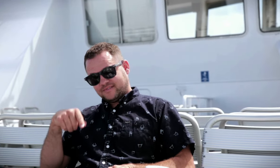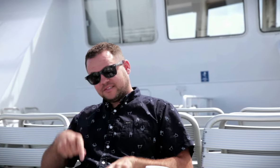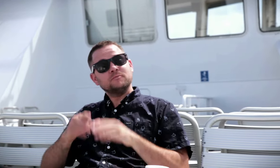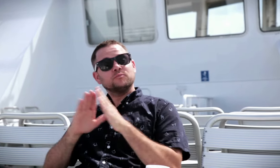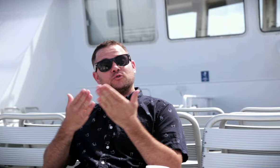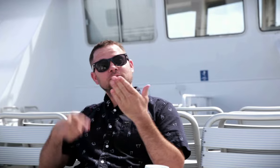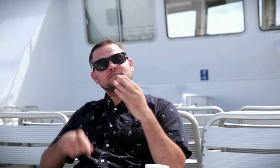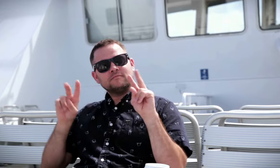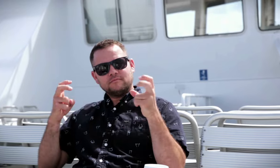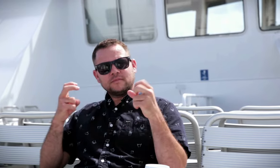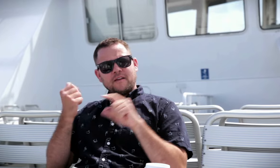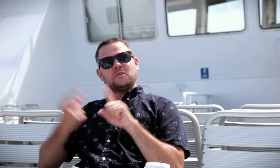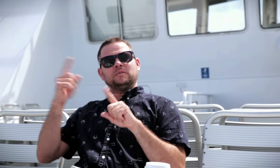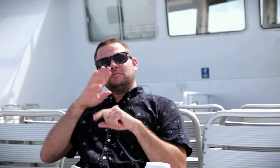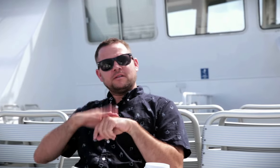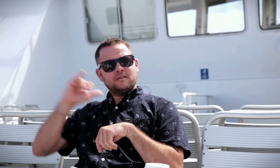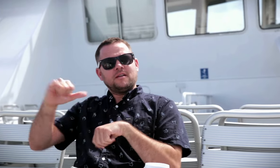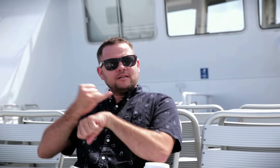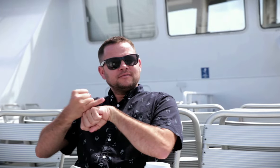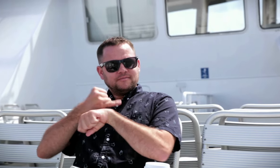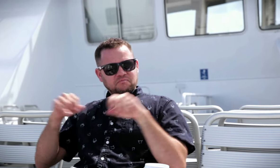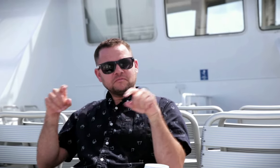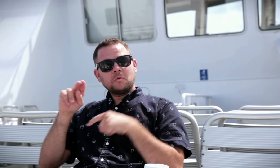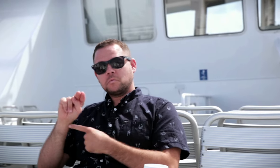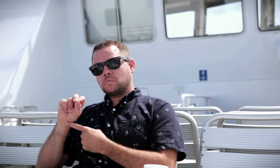This book, "Everyone Here Spoke Sign Language"